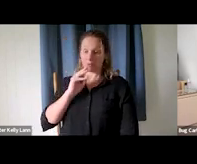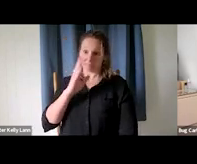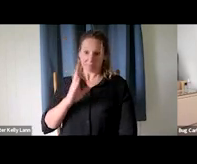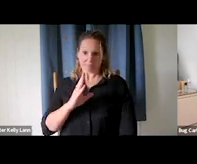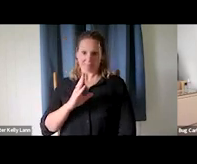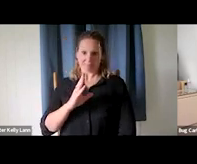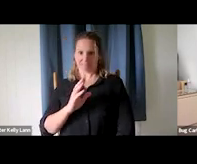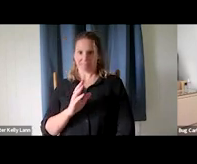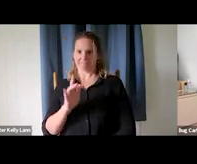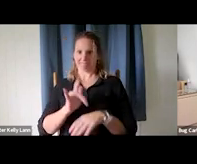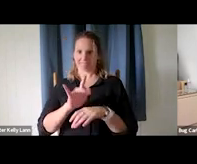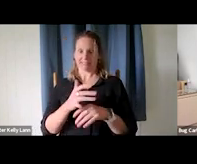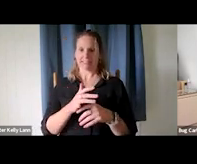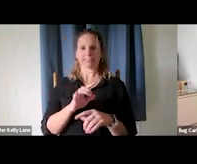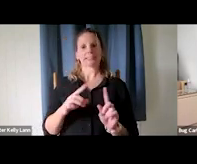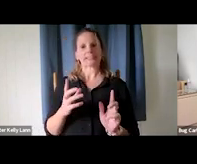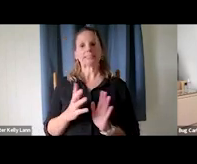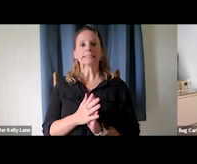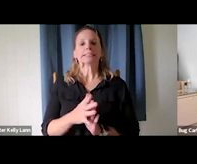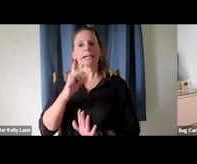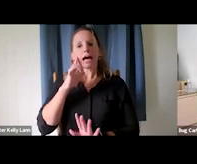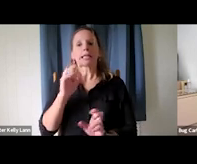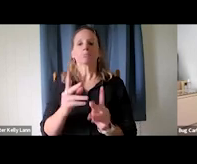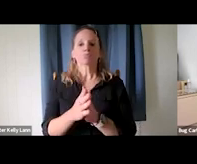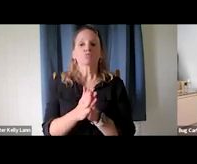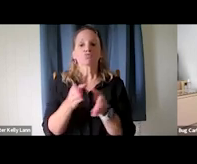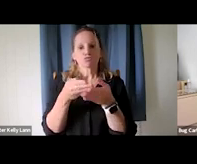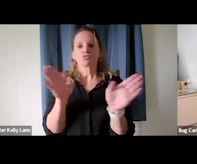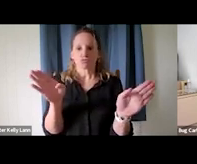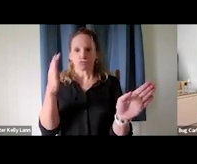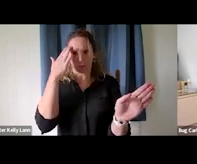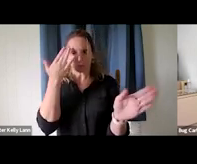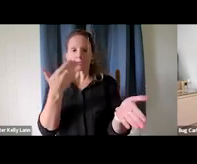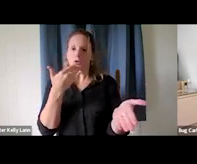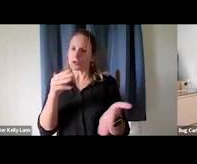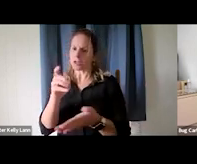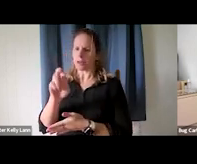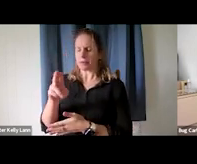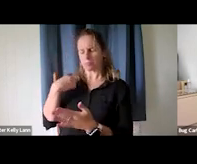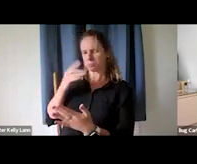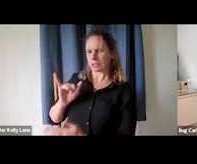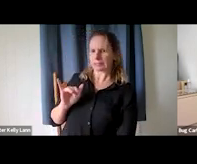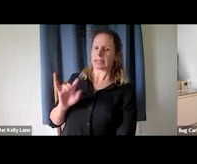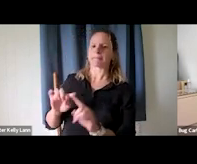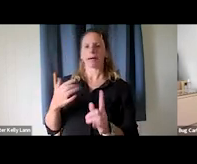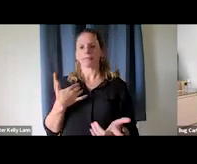So I'm pretty sure I can generally know what a good MSR is, but I don't, you know, from their perspective,